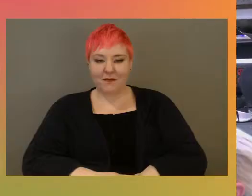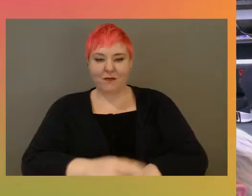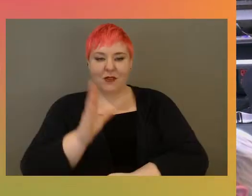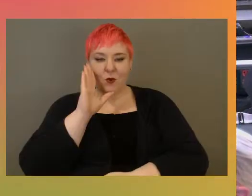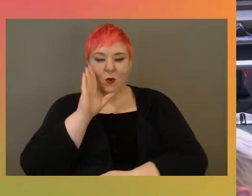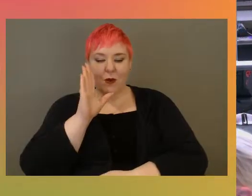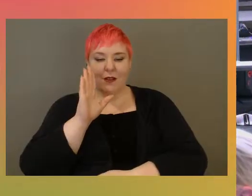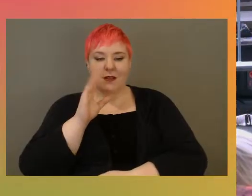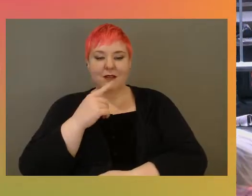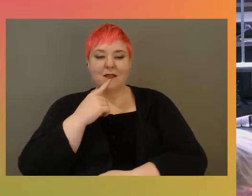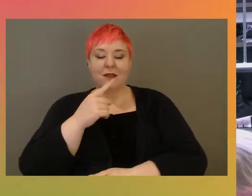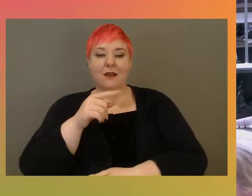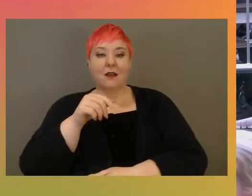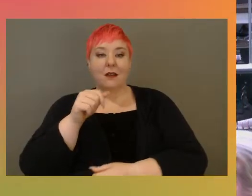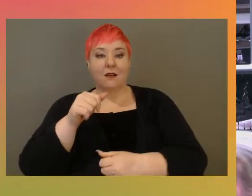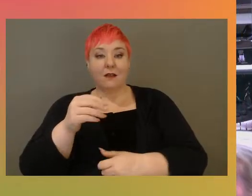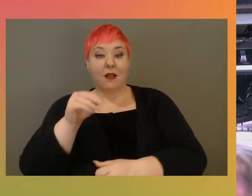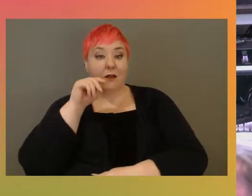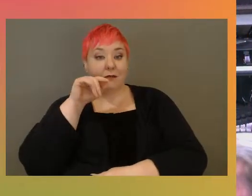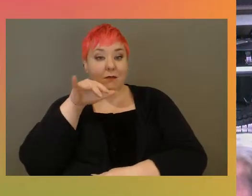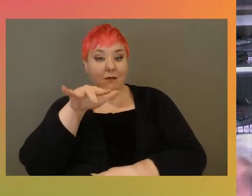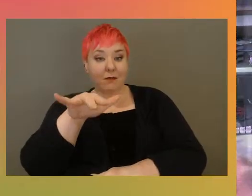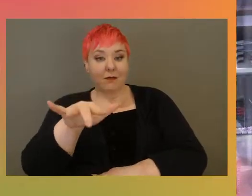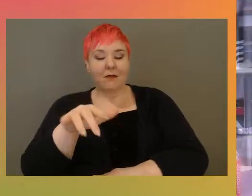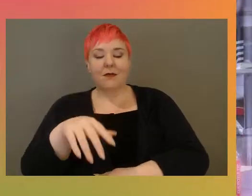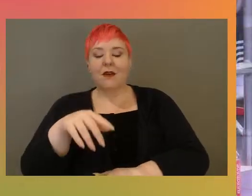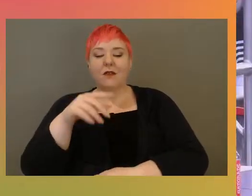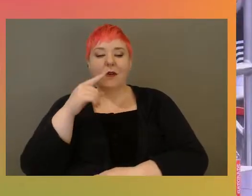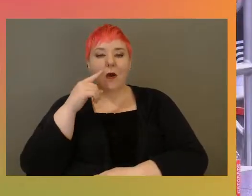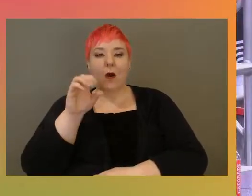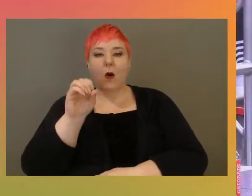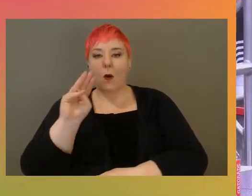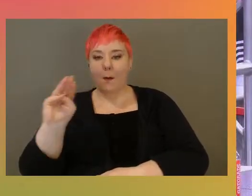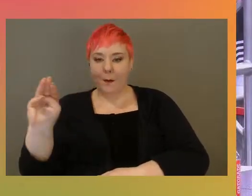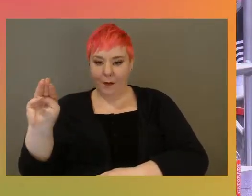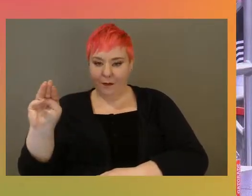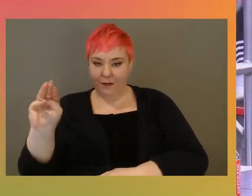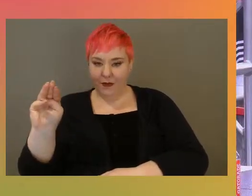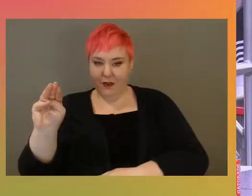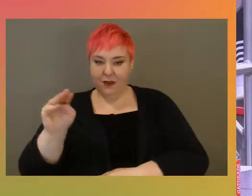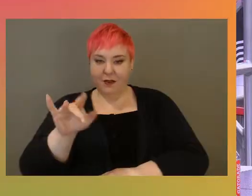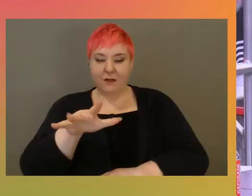EXTRA LOVE INTO THE WORLD.